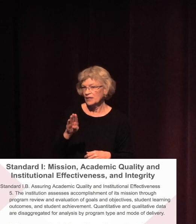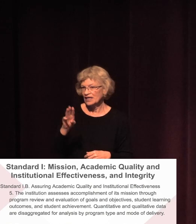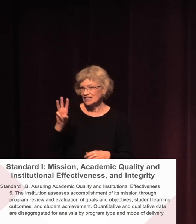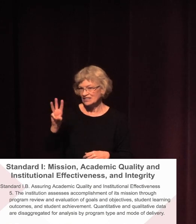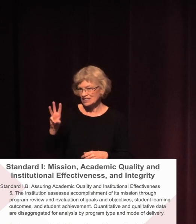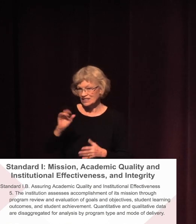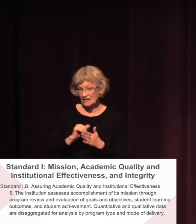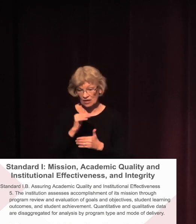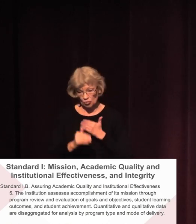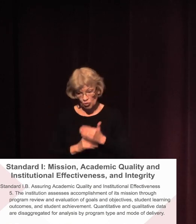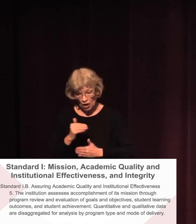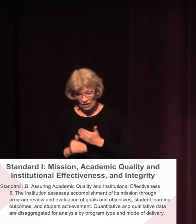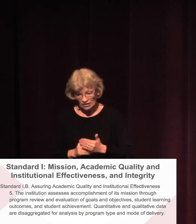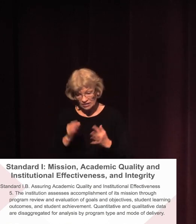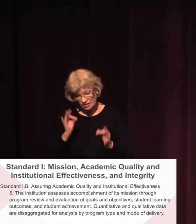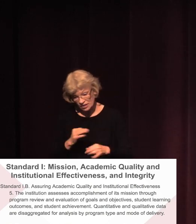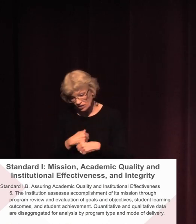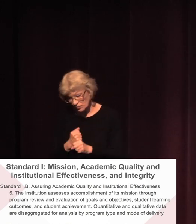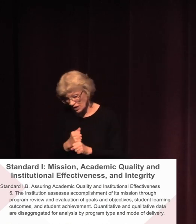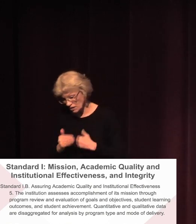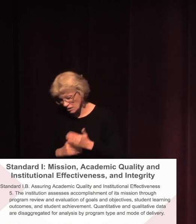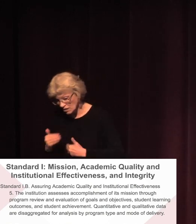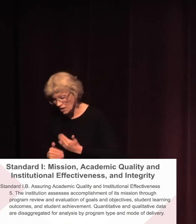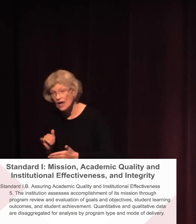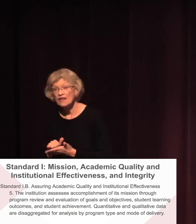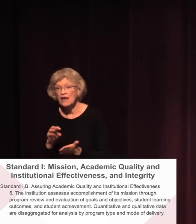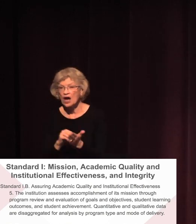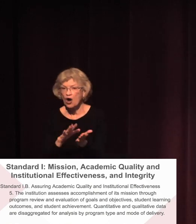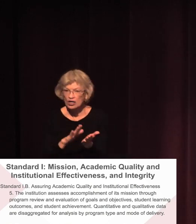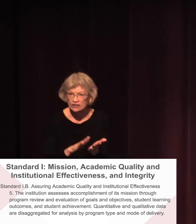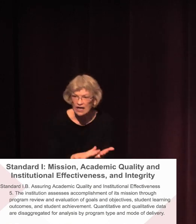of delivery. And standard 1. B(6) is our processes for